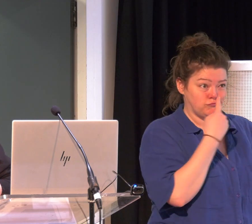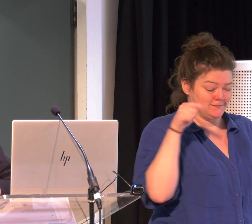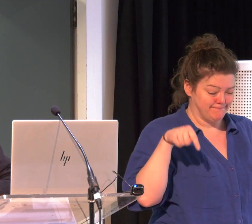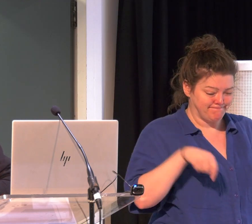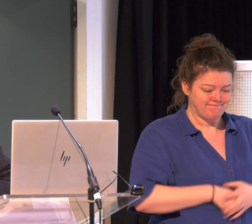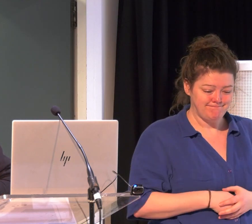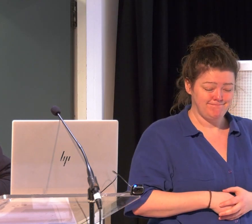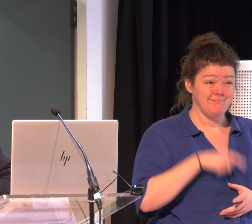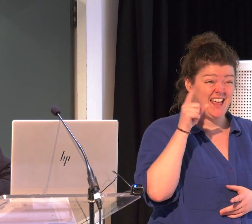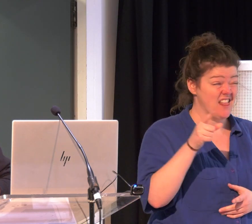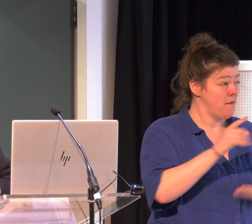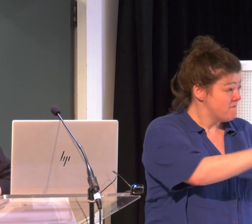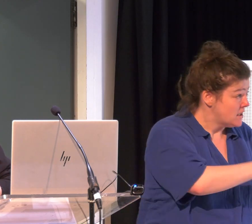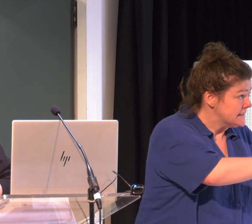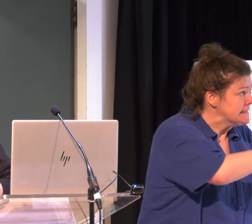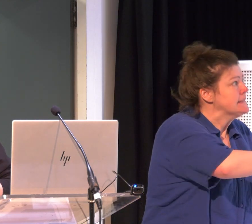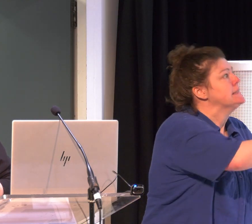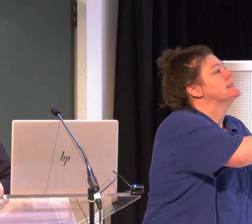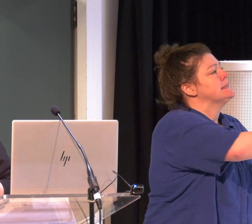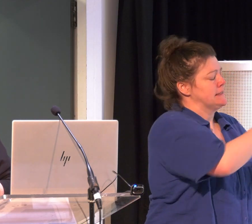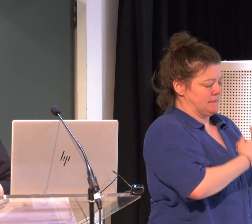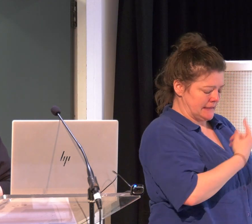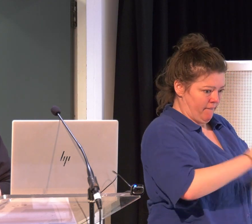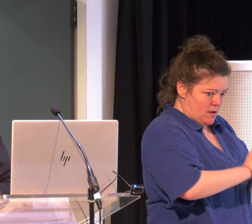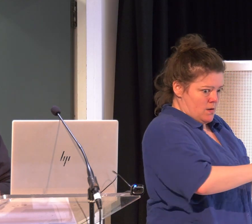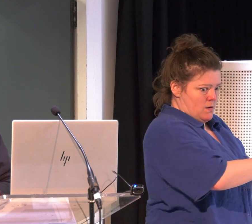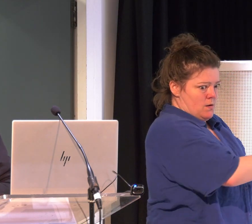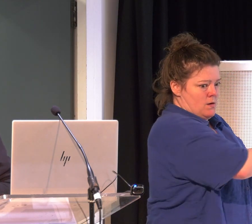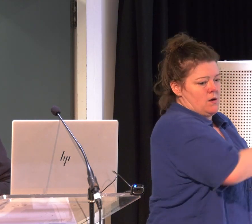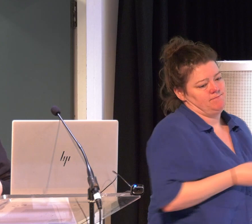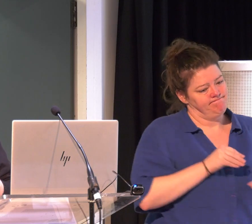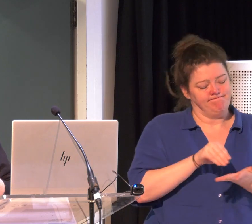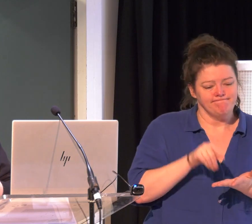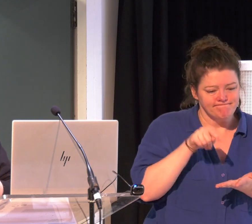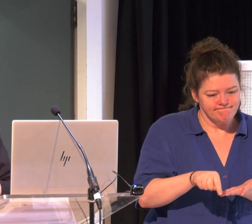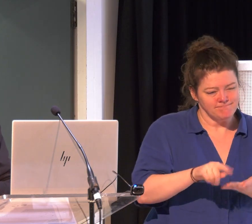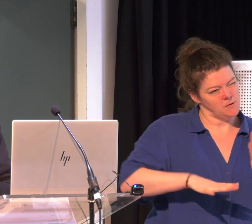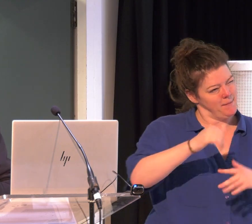And he raised most of the money himself, and it was very quickly a huge role model